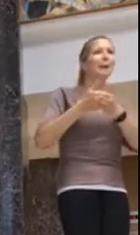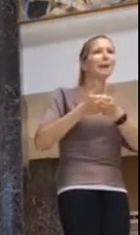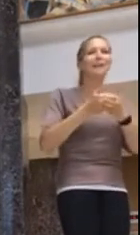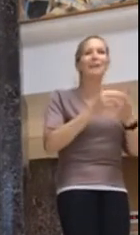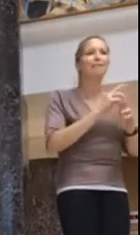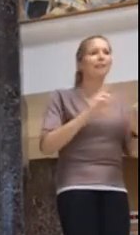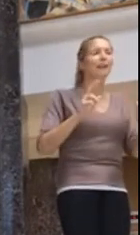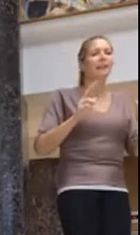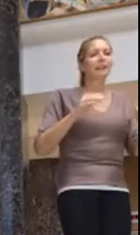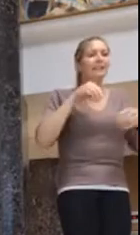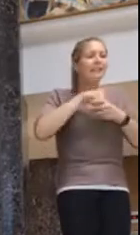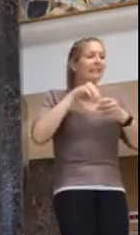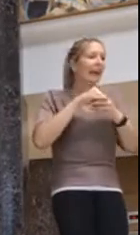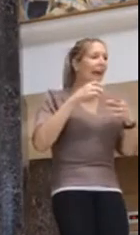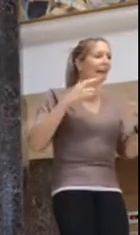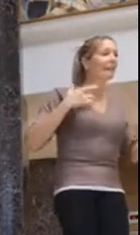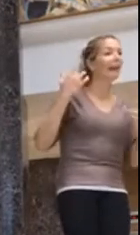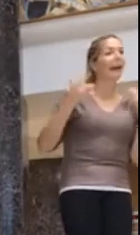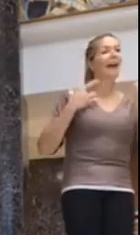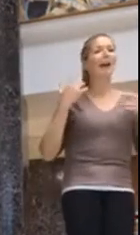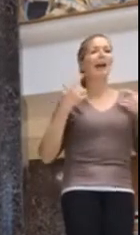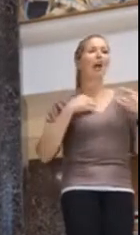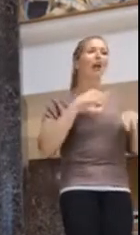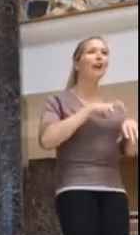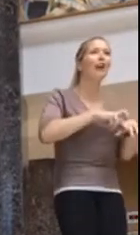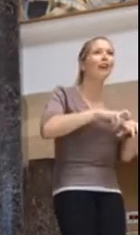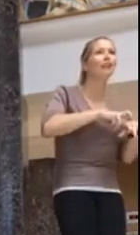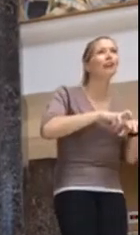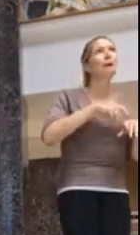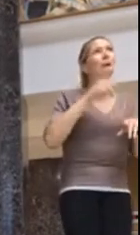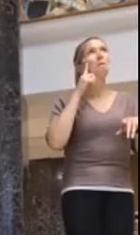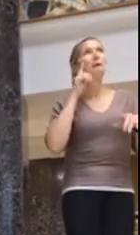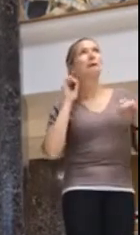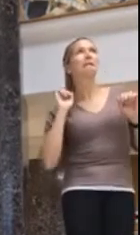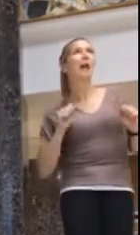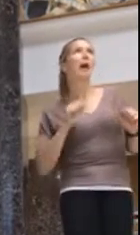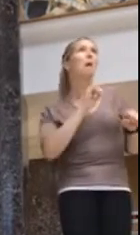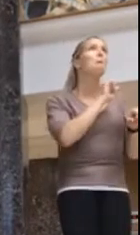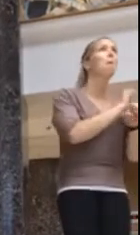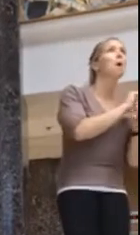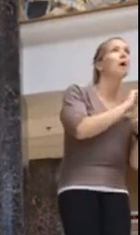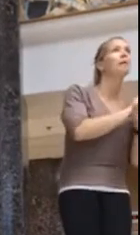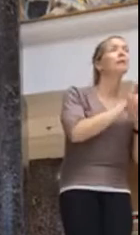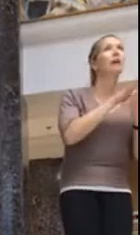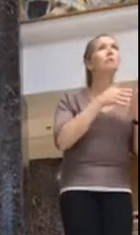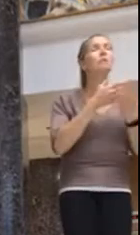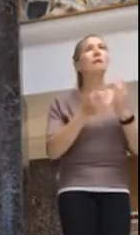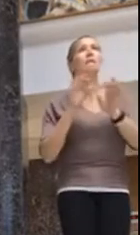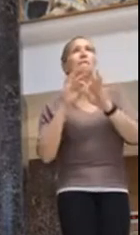the future. Am I going to be able to juggle family life and work life? Am I going to be